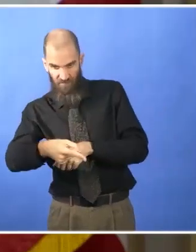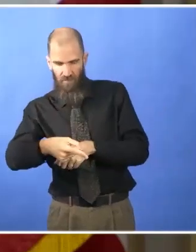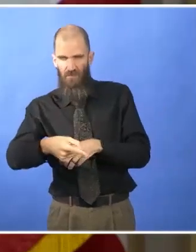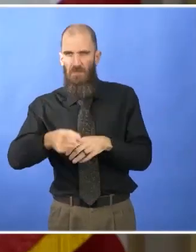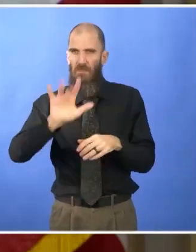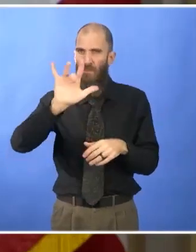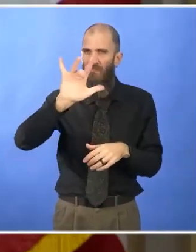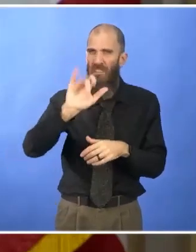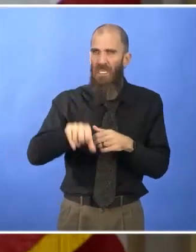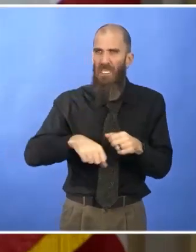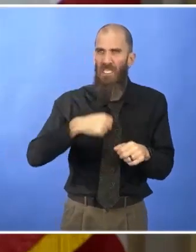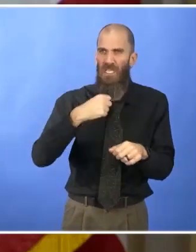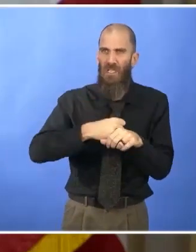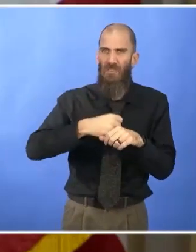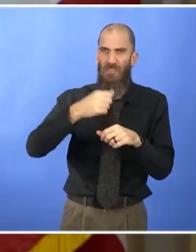LONG, ESPECIALLY IN LOW EARTH ORBIT.